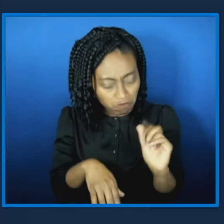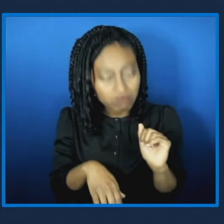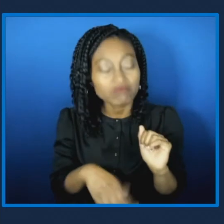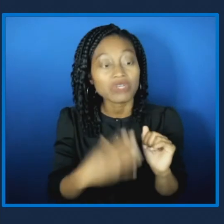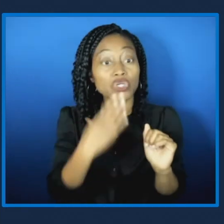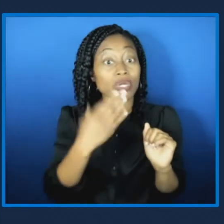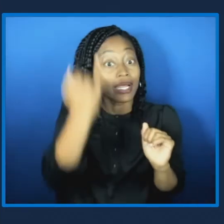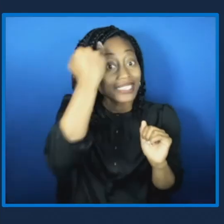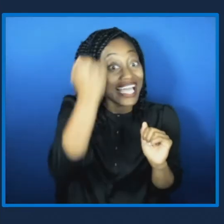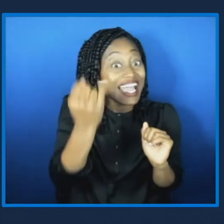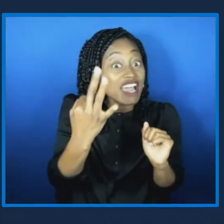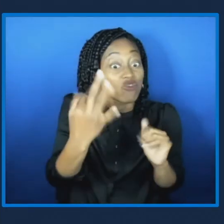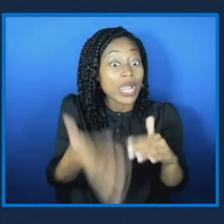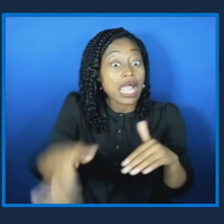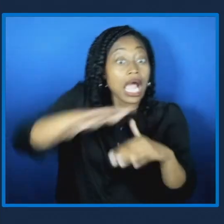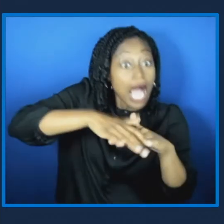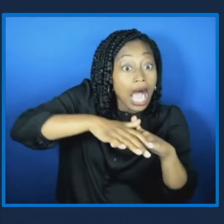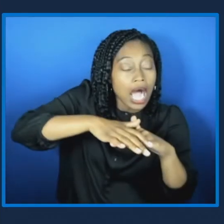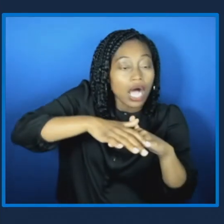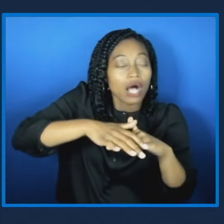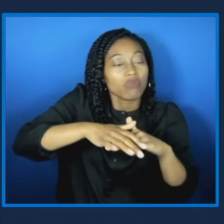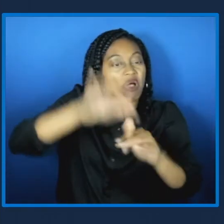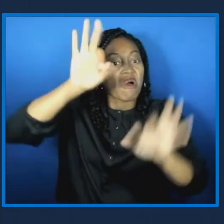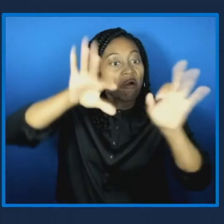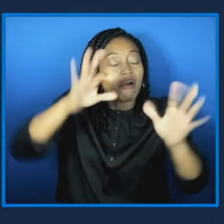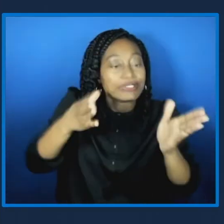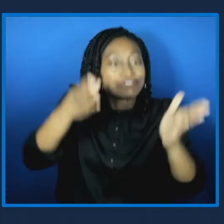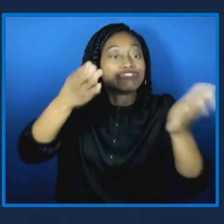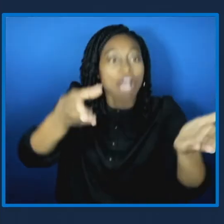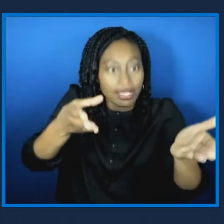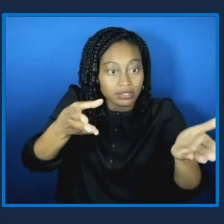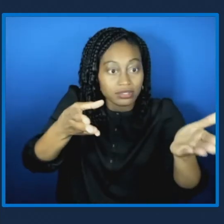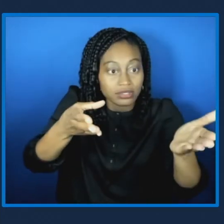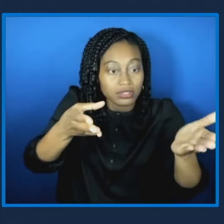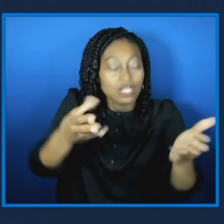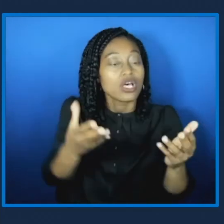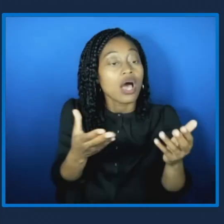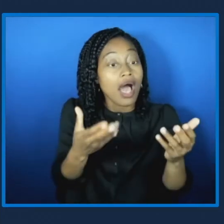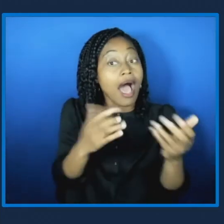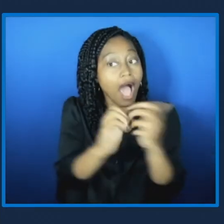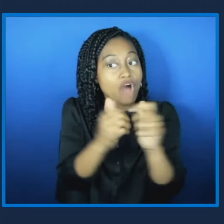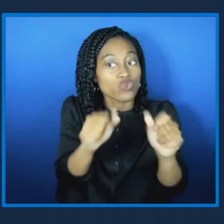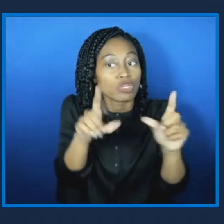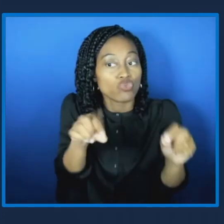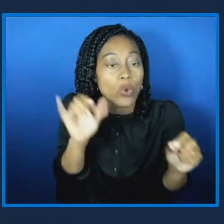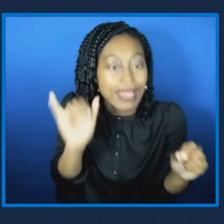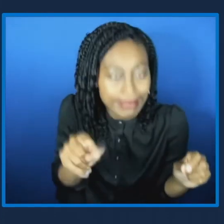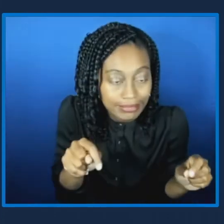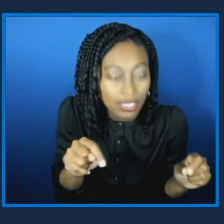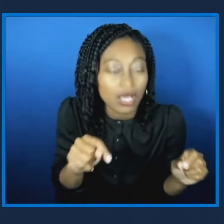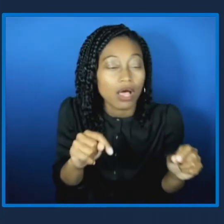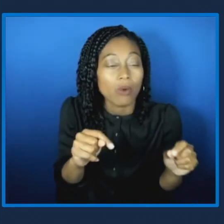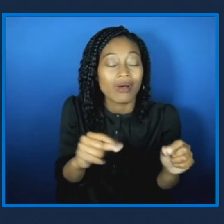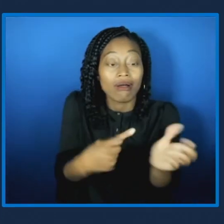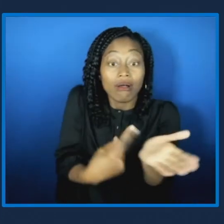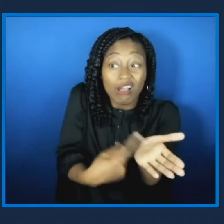Let's maybe suggest some ways you could do that. Now we're talking about not just how we can change these operations